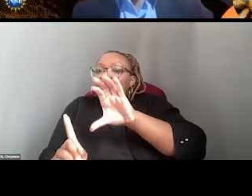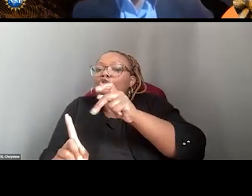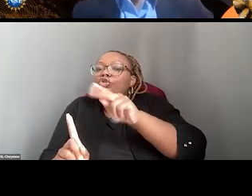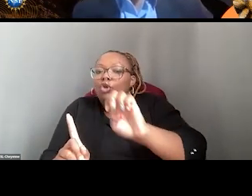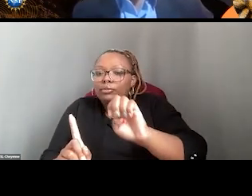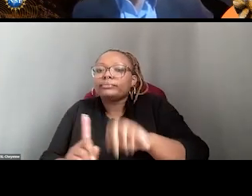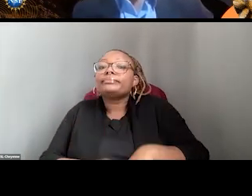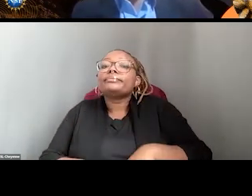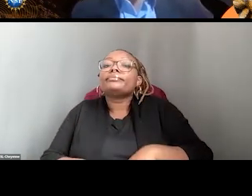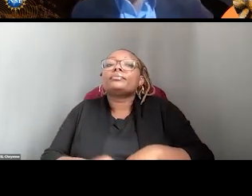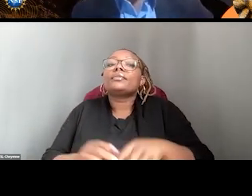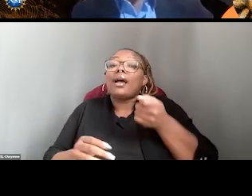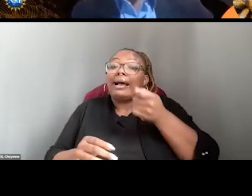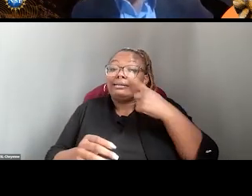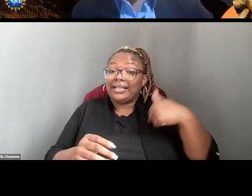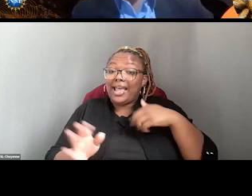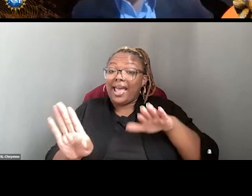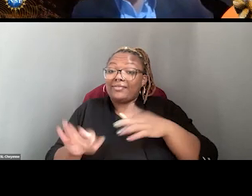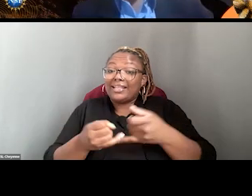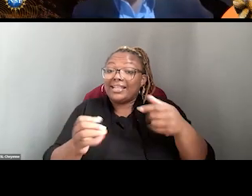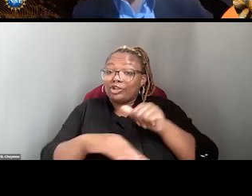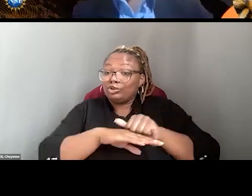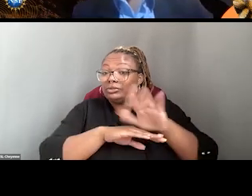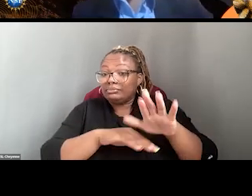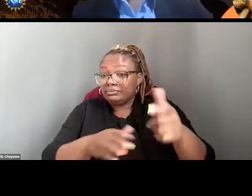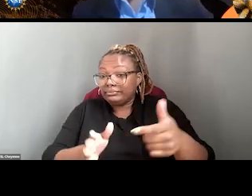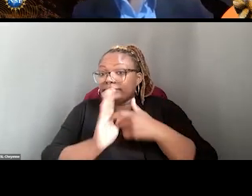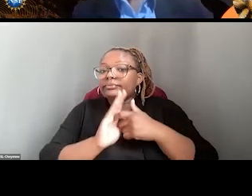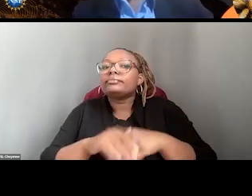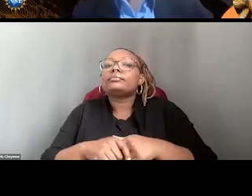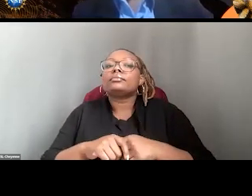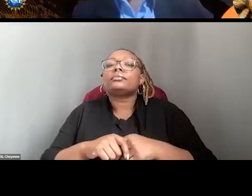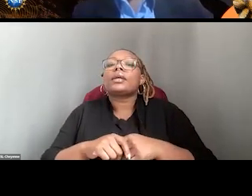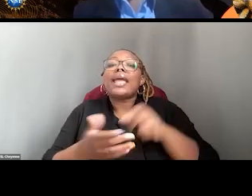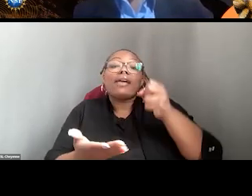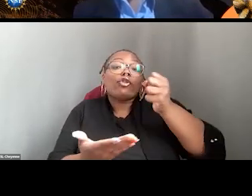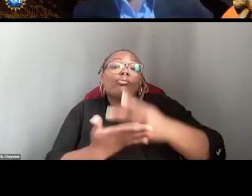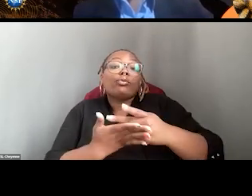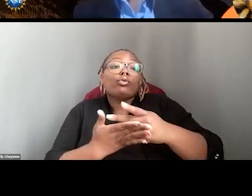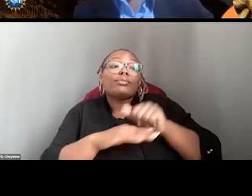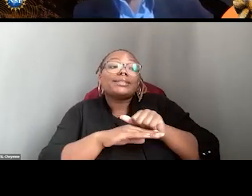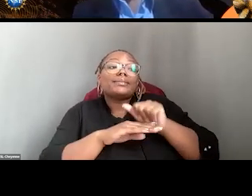Grantee approved no-cost extensions must be submitted at least ten days prior to the end date of the award.